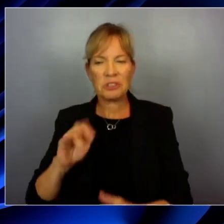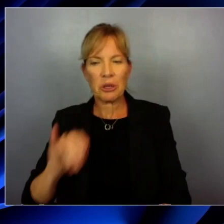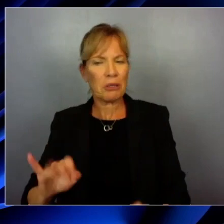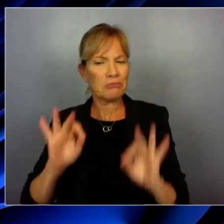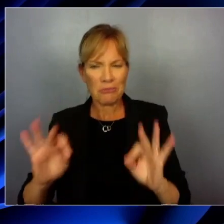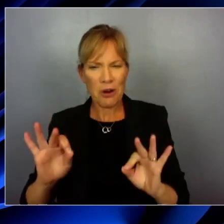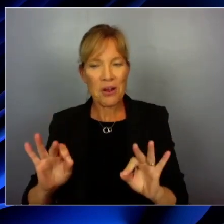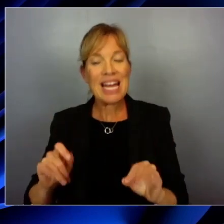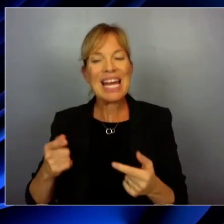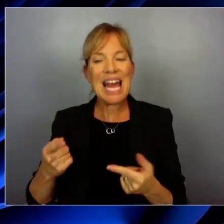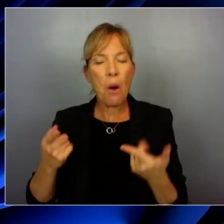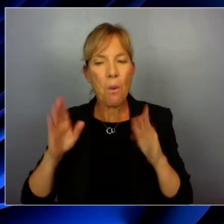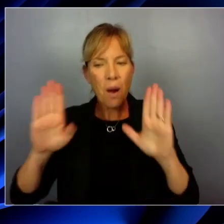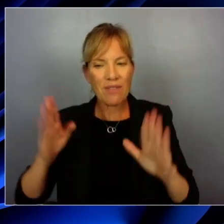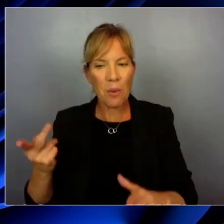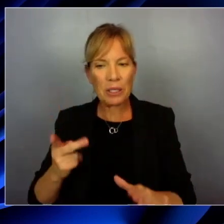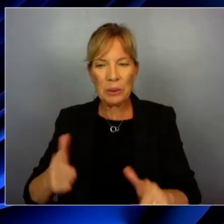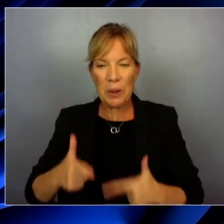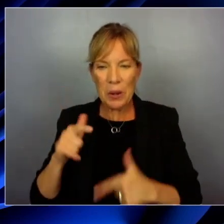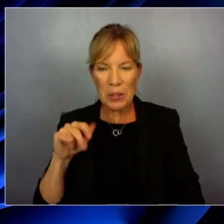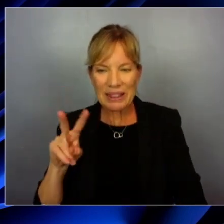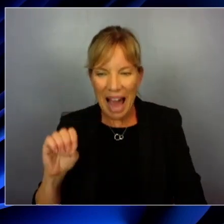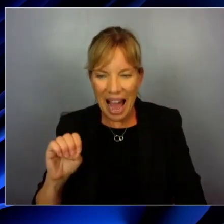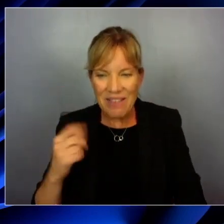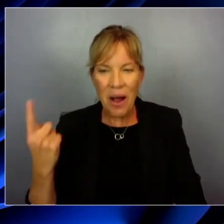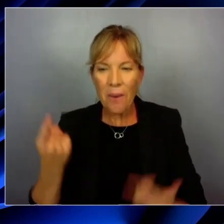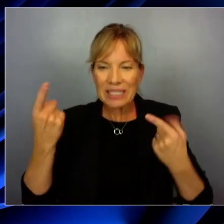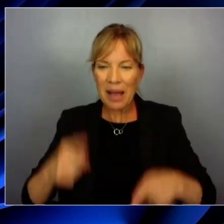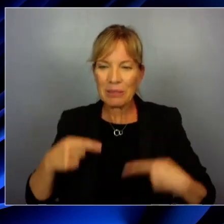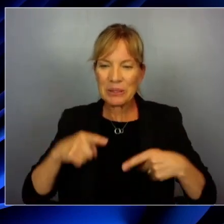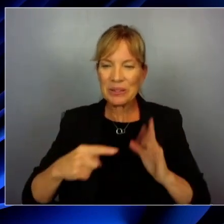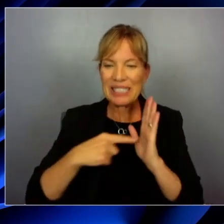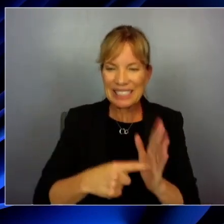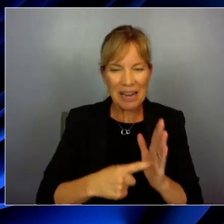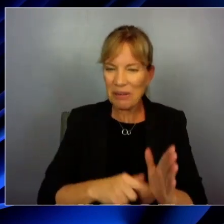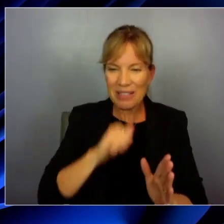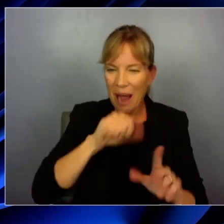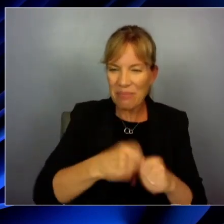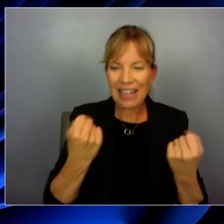we're doing things live it always happens during demos so the entire